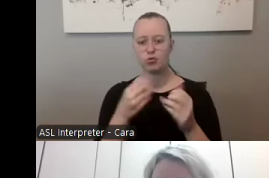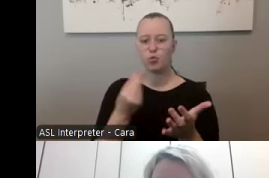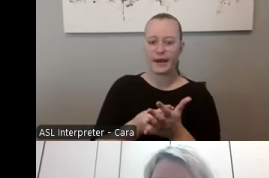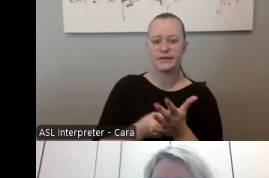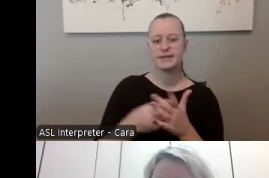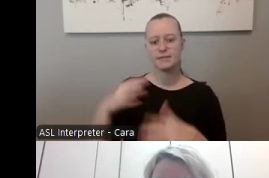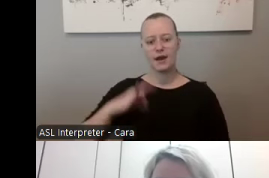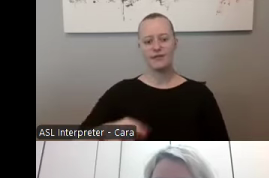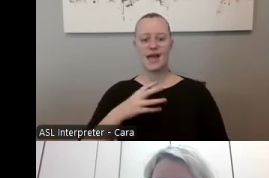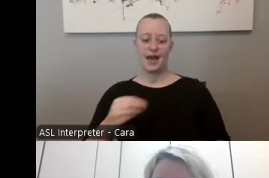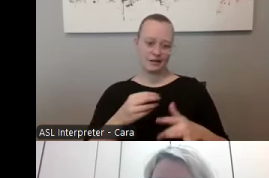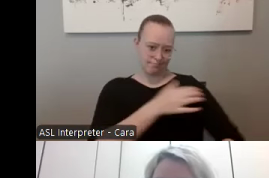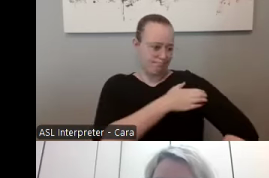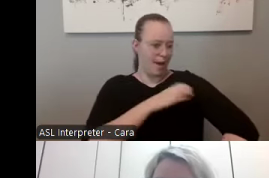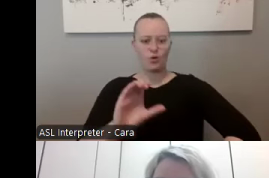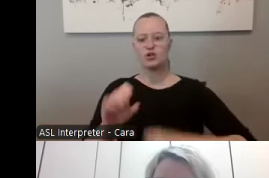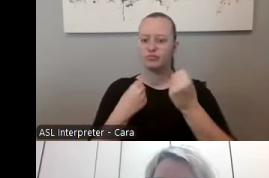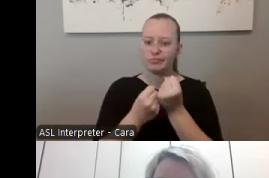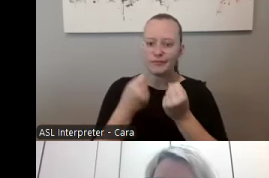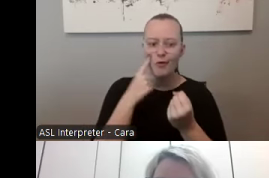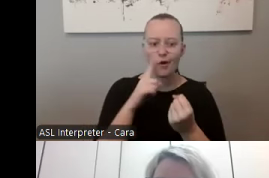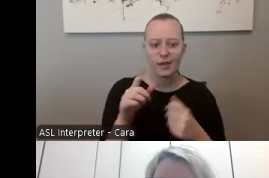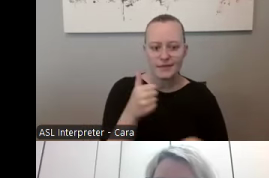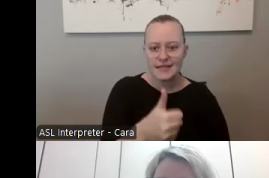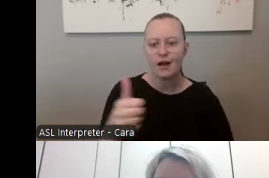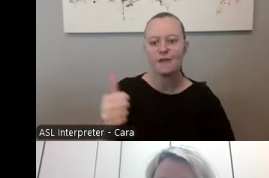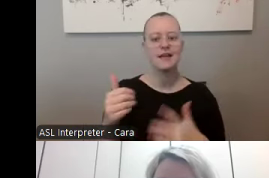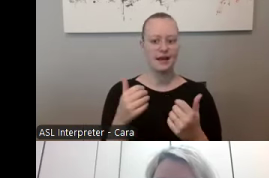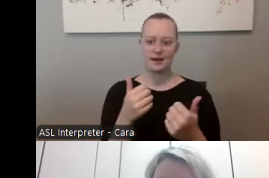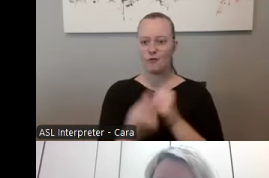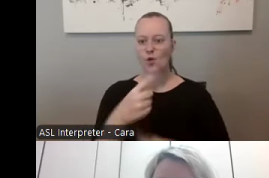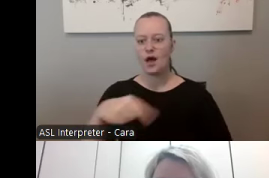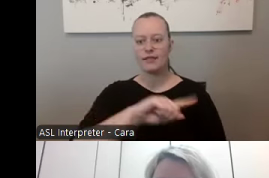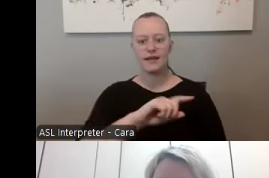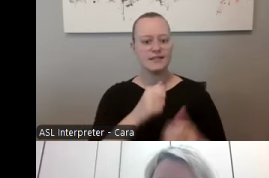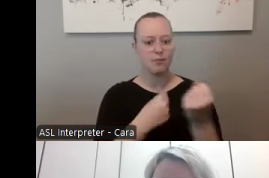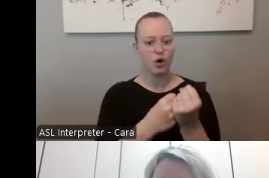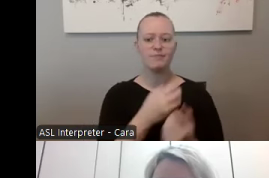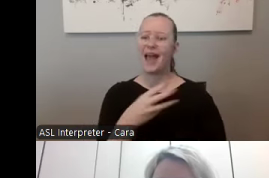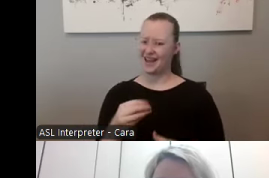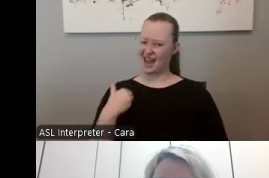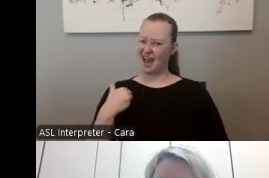empowered to advocate for themselves and those they support and that there is available data to ensure that these